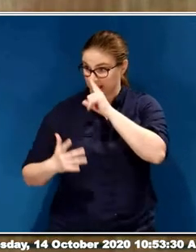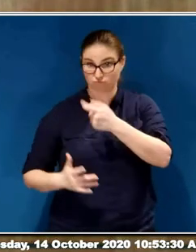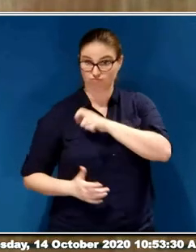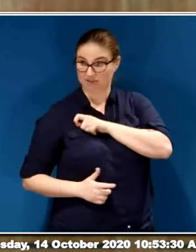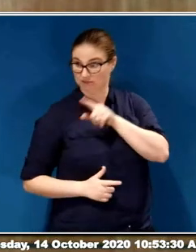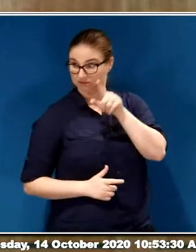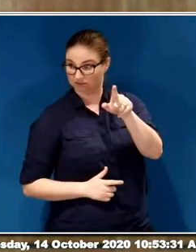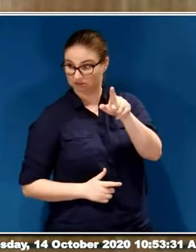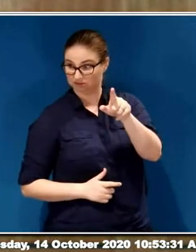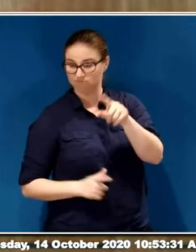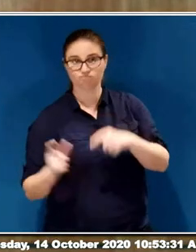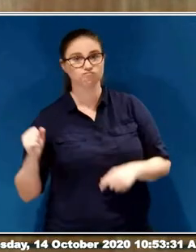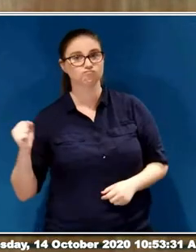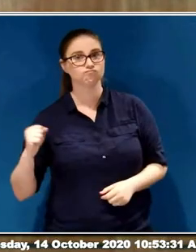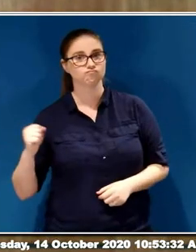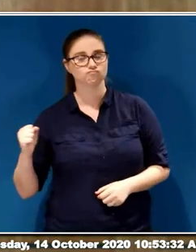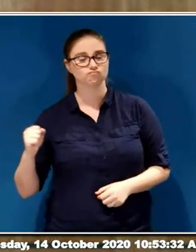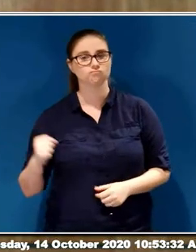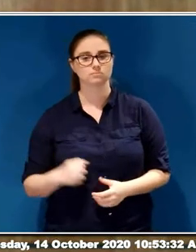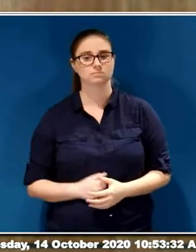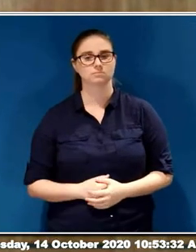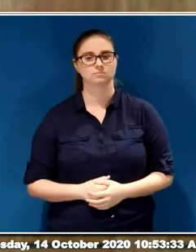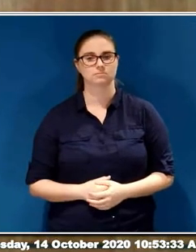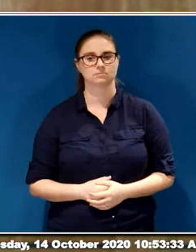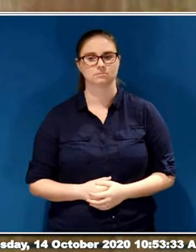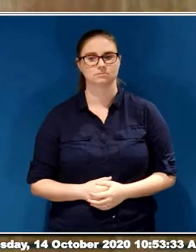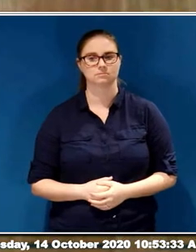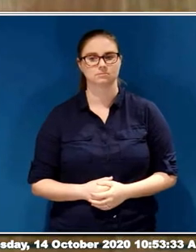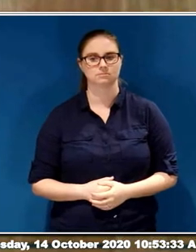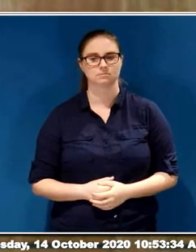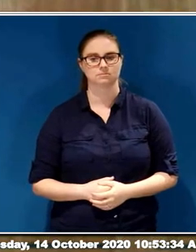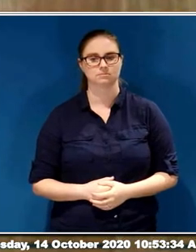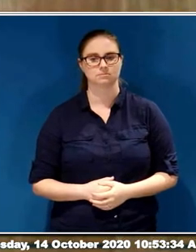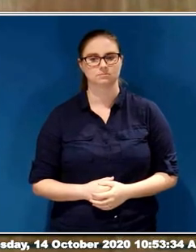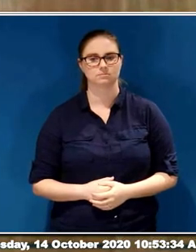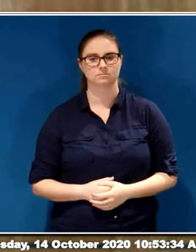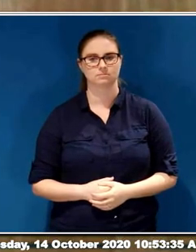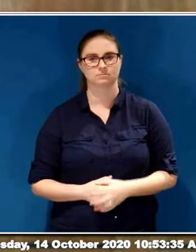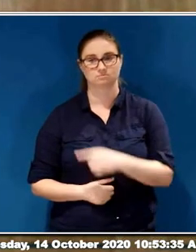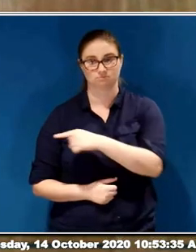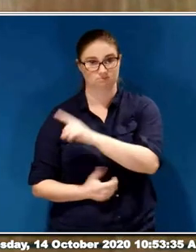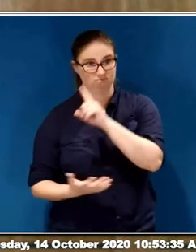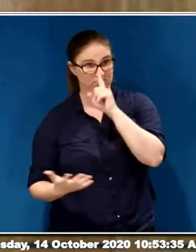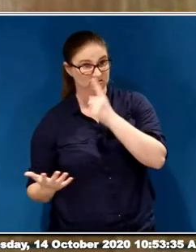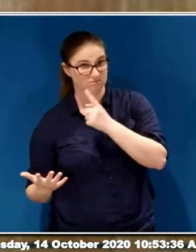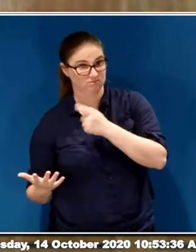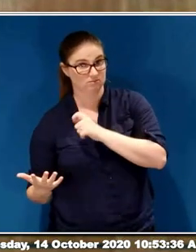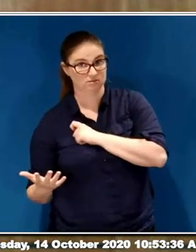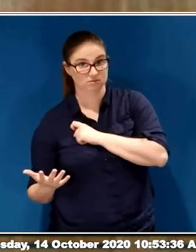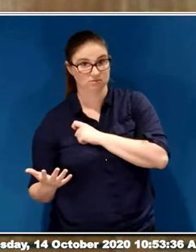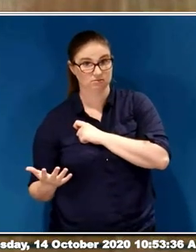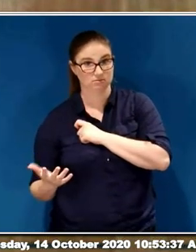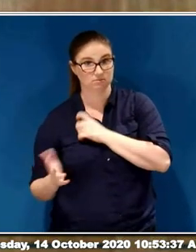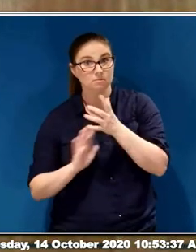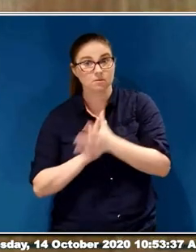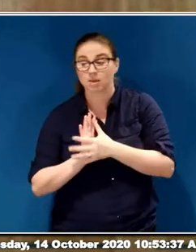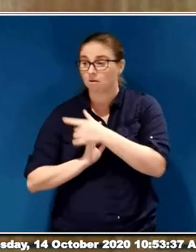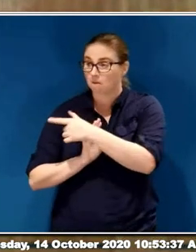Okay. Because at [bleep] I could trust everybody. Yep. So even if you had a bad experience, a bad moment, you felt that --- you still felt that you were safe ---